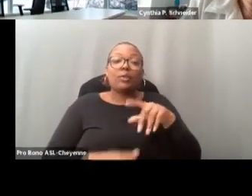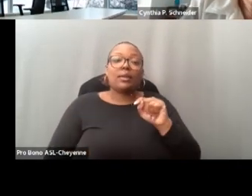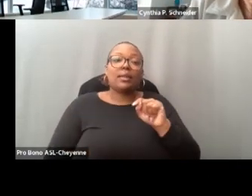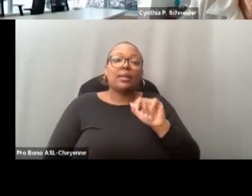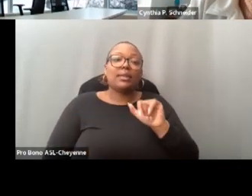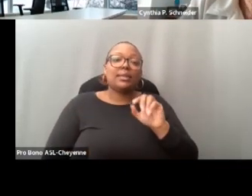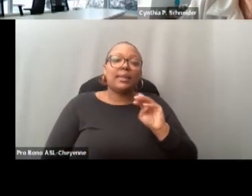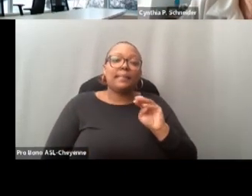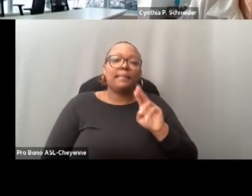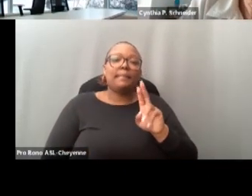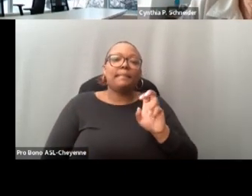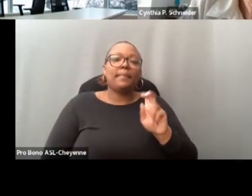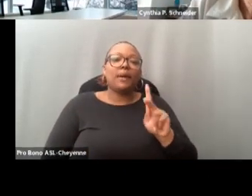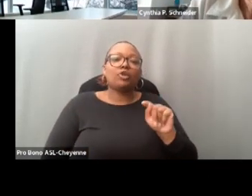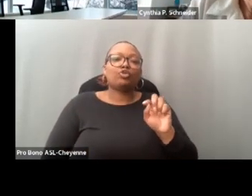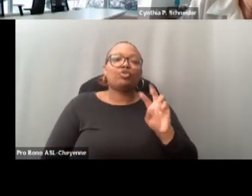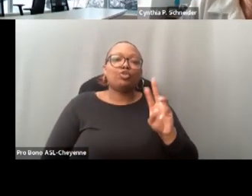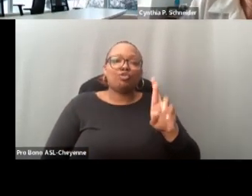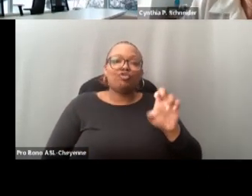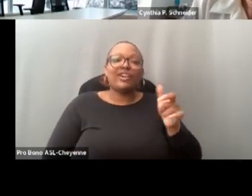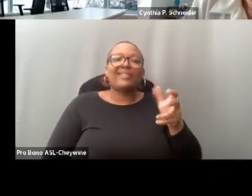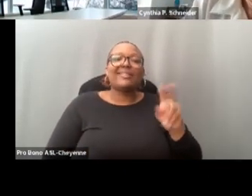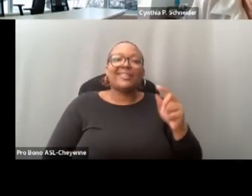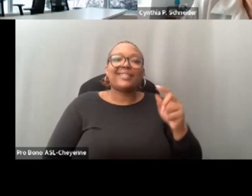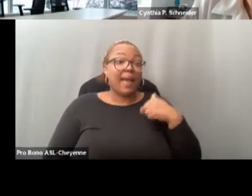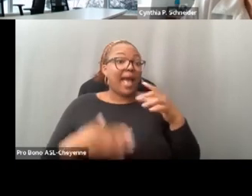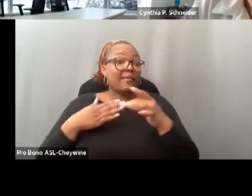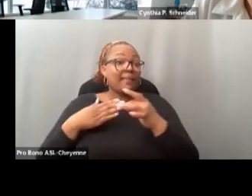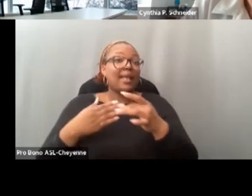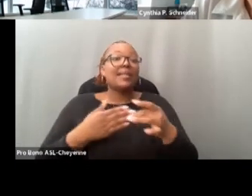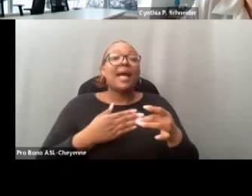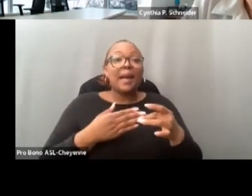but I really have been led by my Malian colleague,